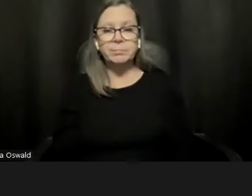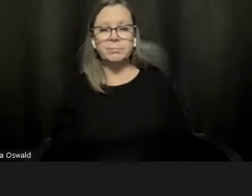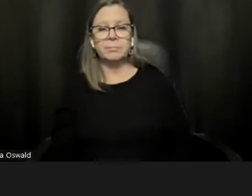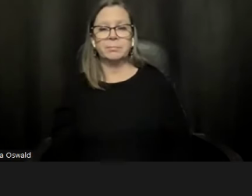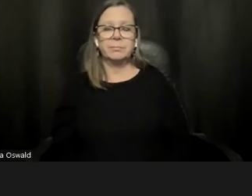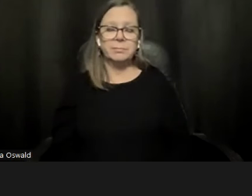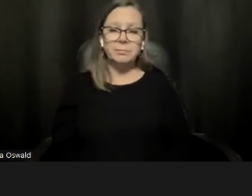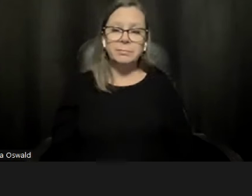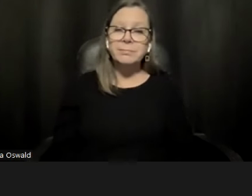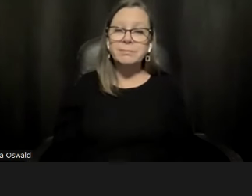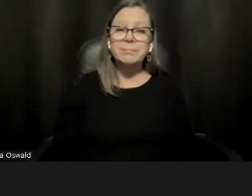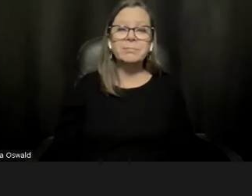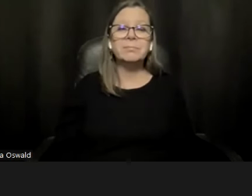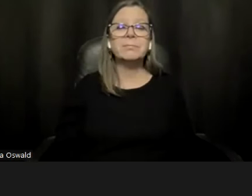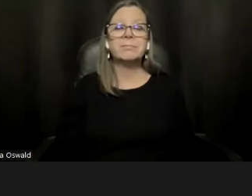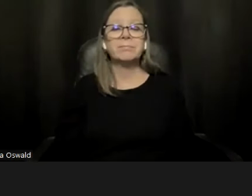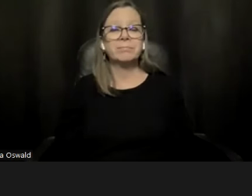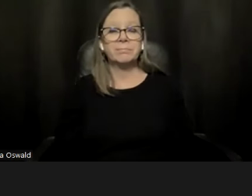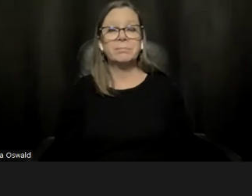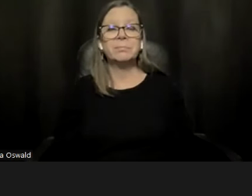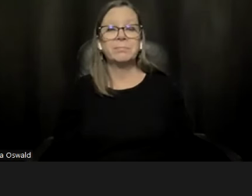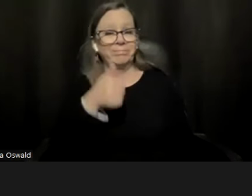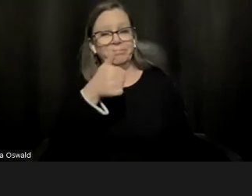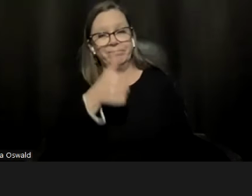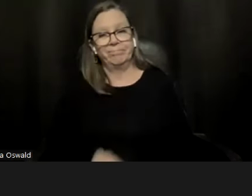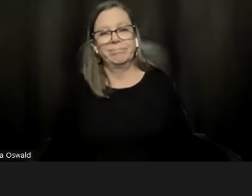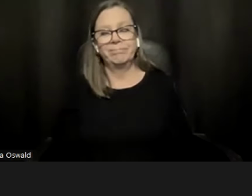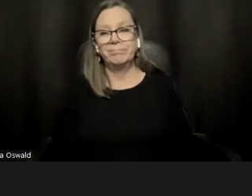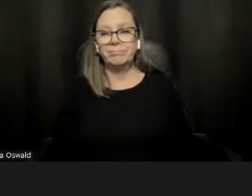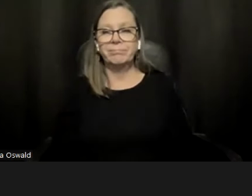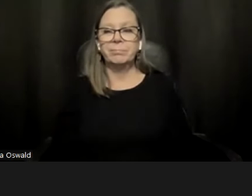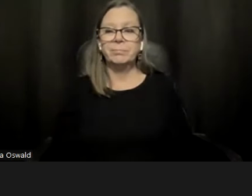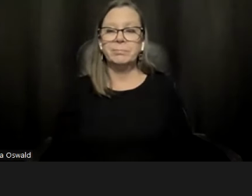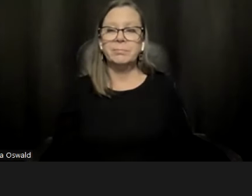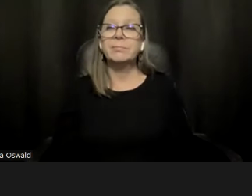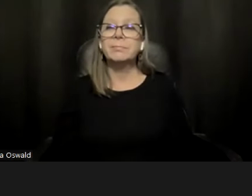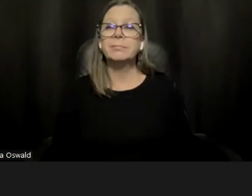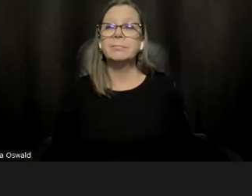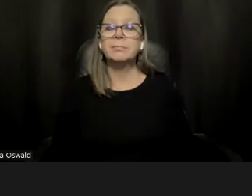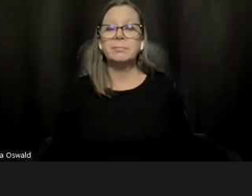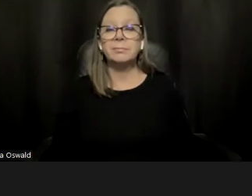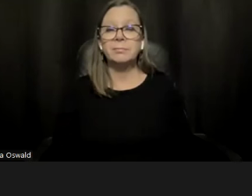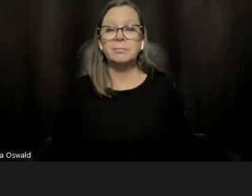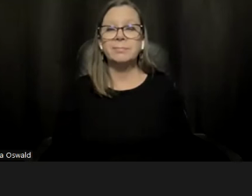Thank you.